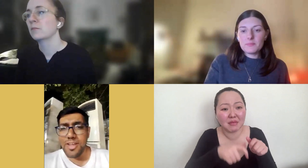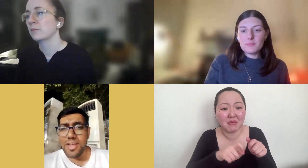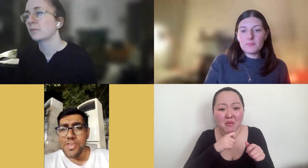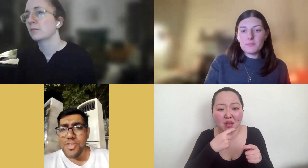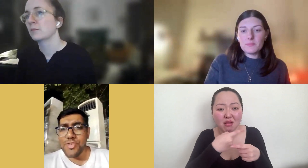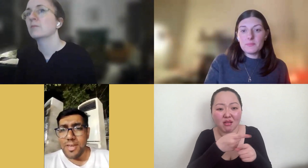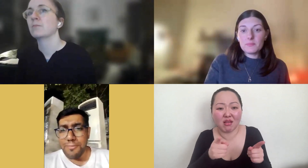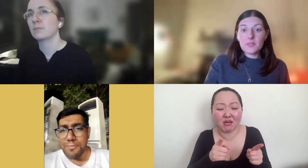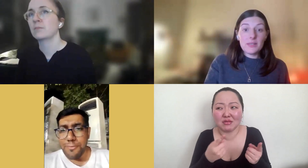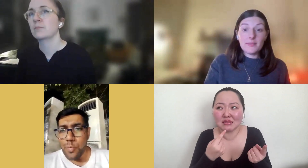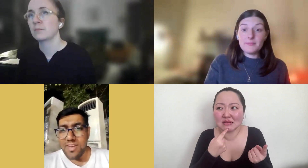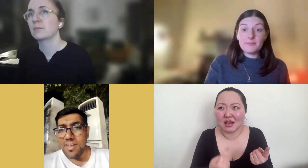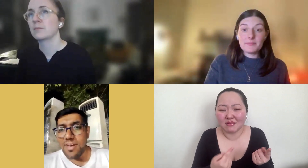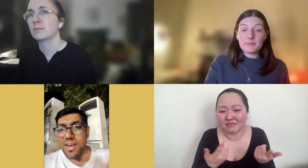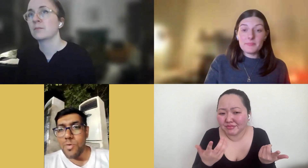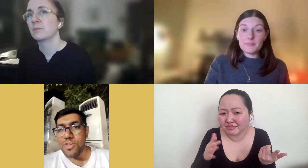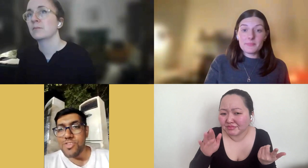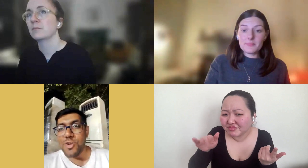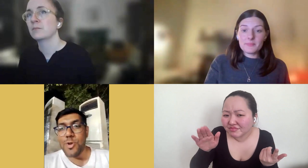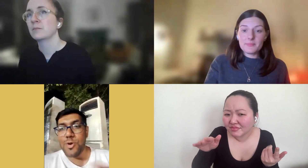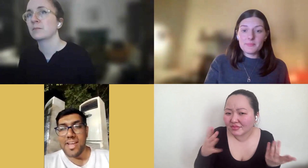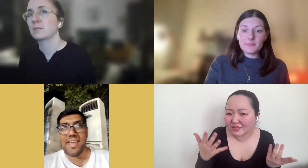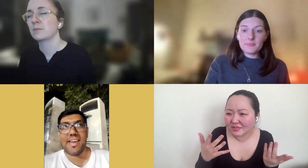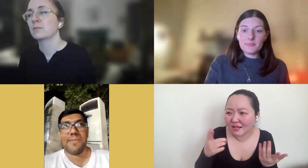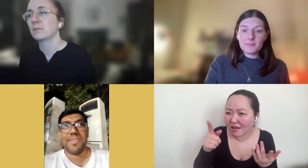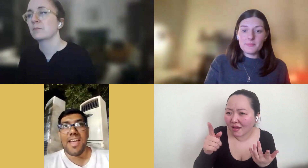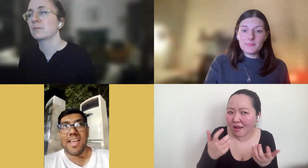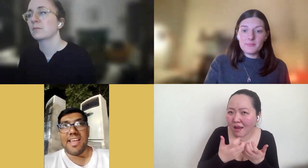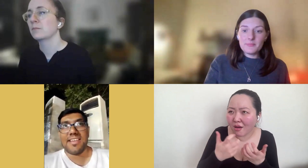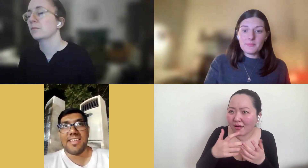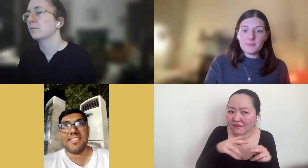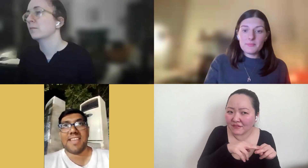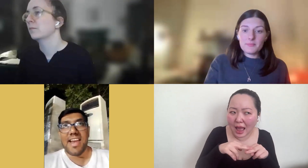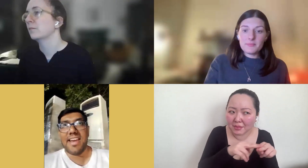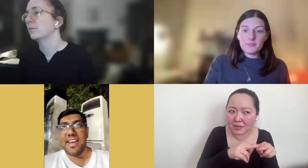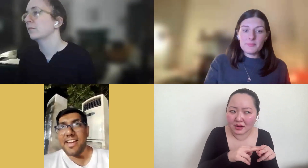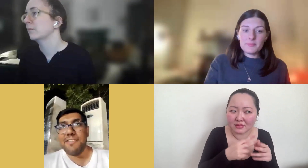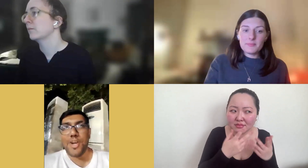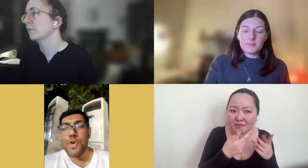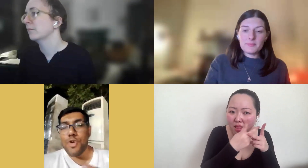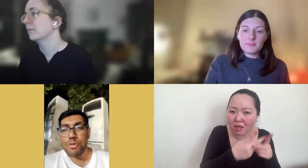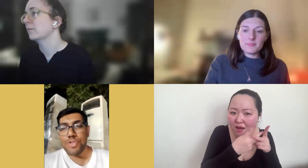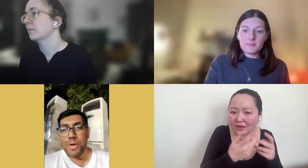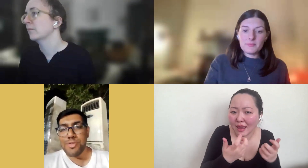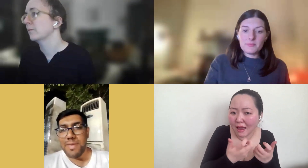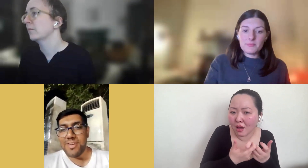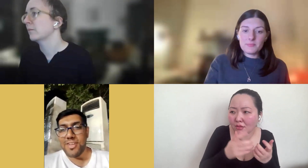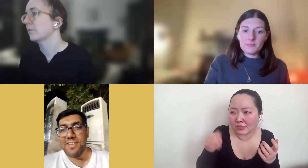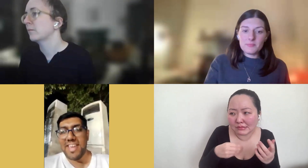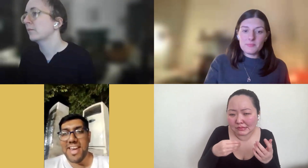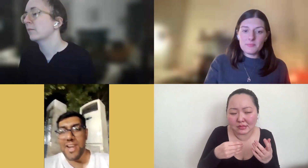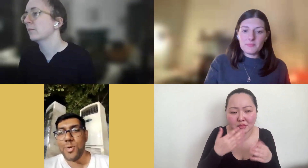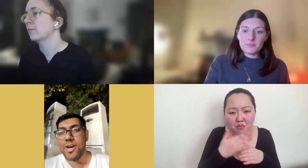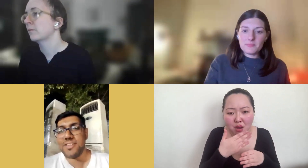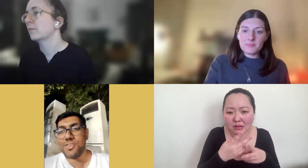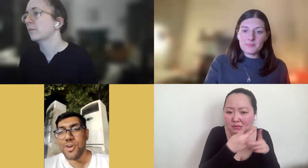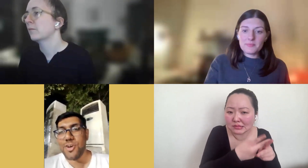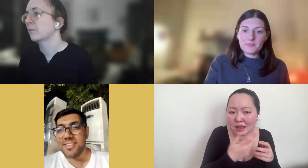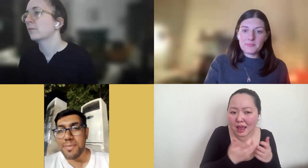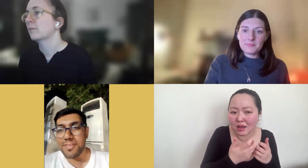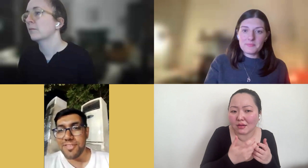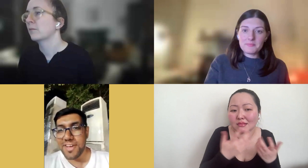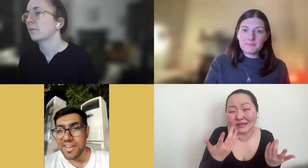or not? If one really wants to look at that sadly in India... Do your job in the space of